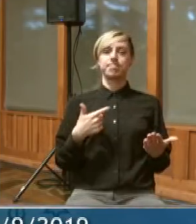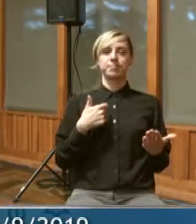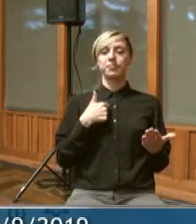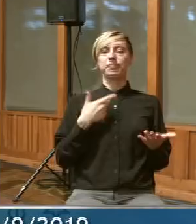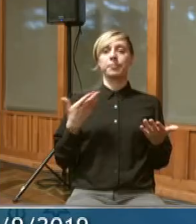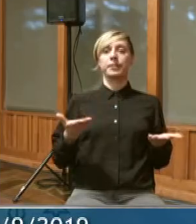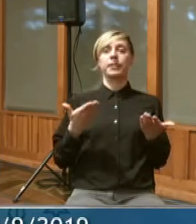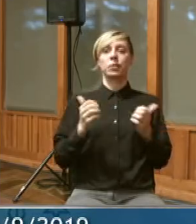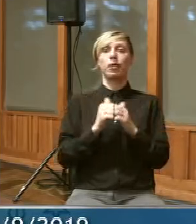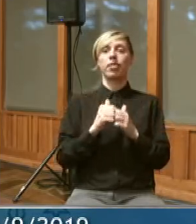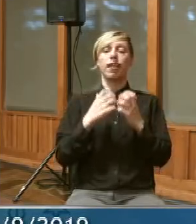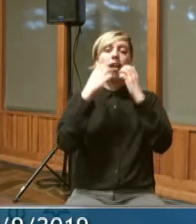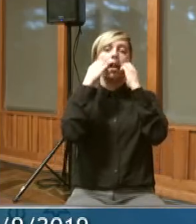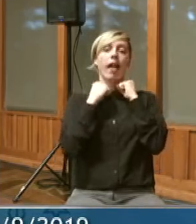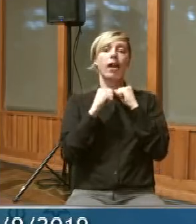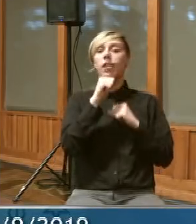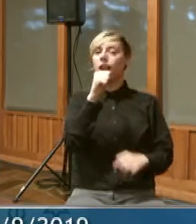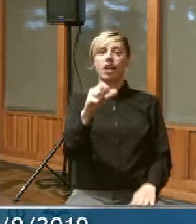I'M ALYSSA BAGAN, FROM NORTHEAST